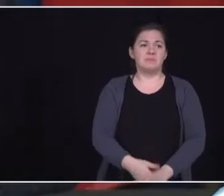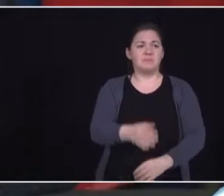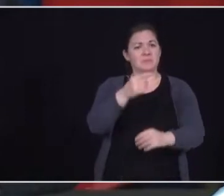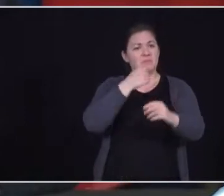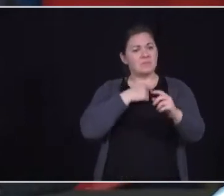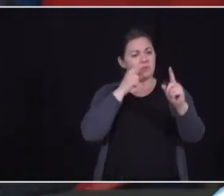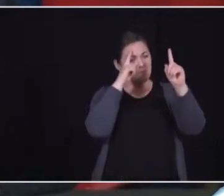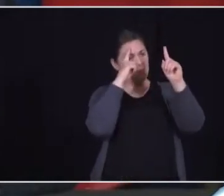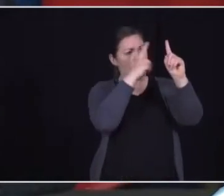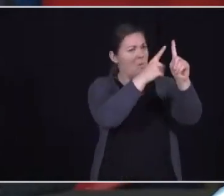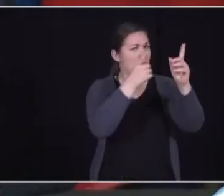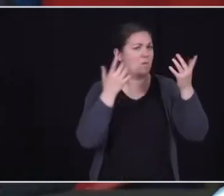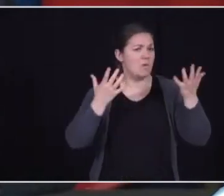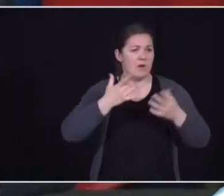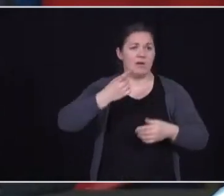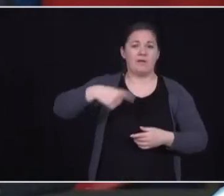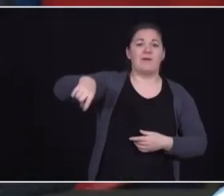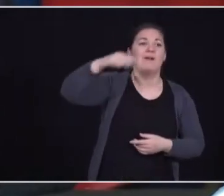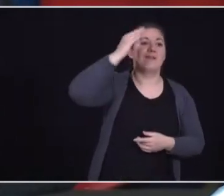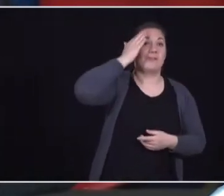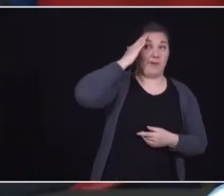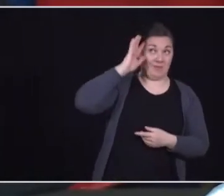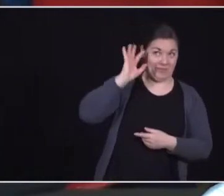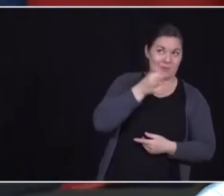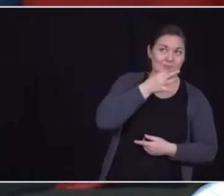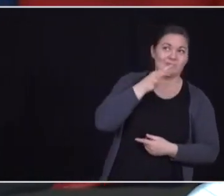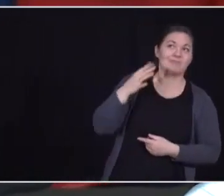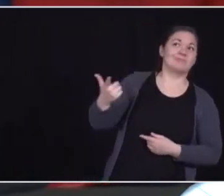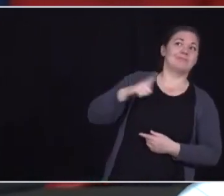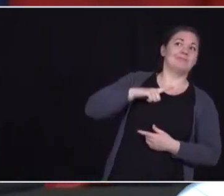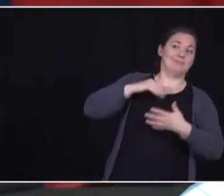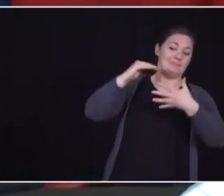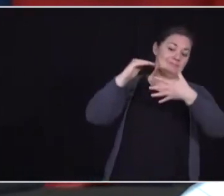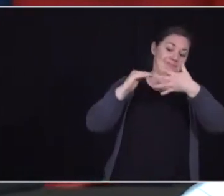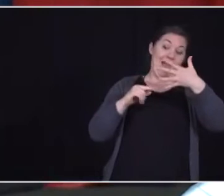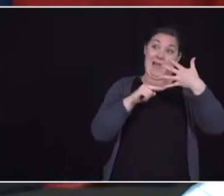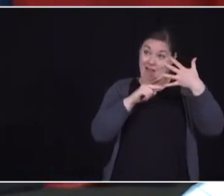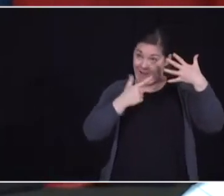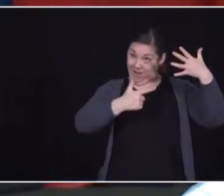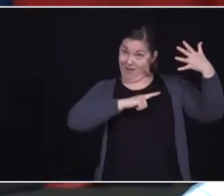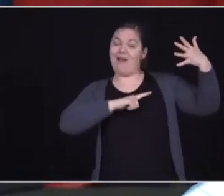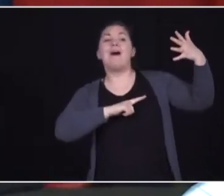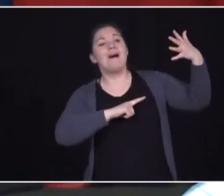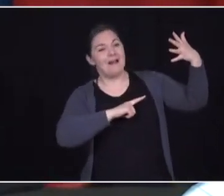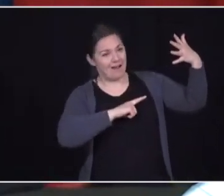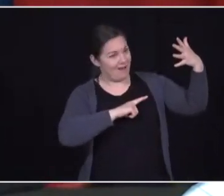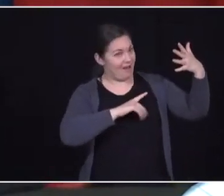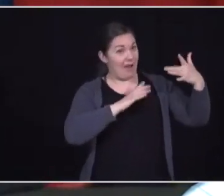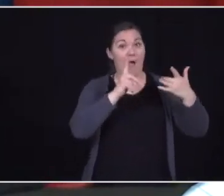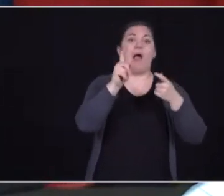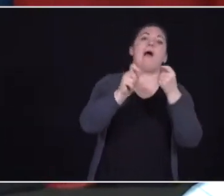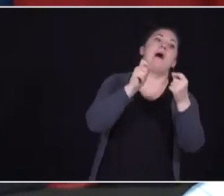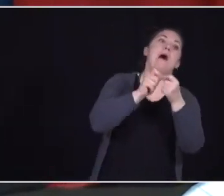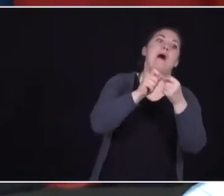Having those conversations and thinking about which populations will be sequenced and in what particular phase and over what time frame.